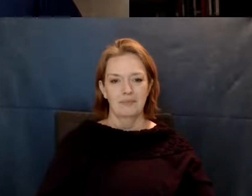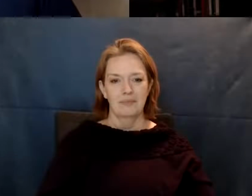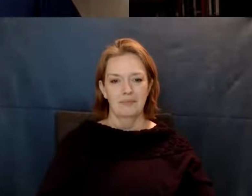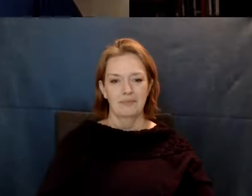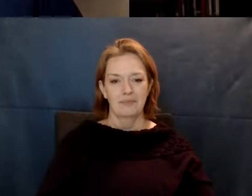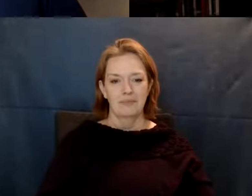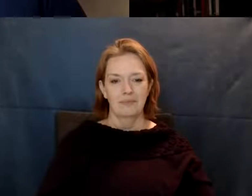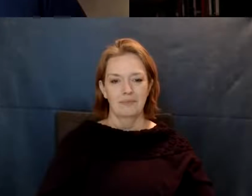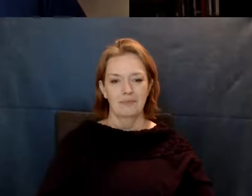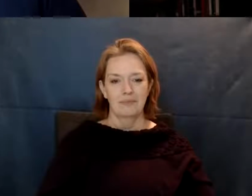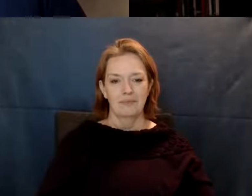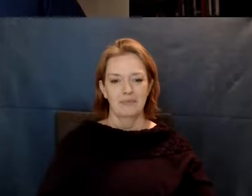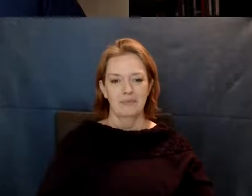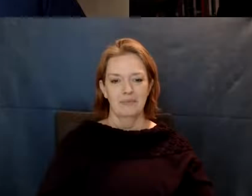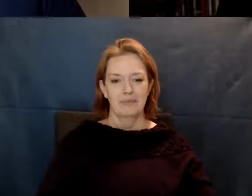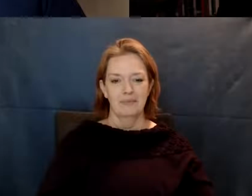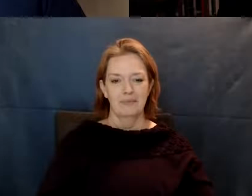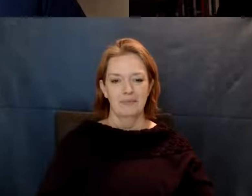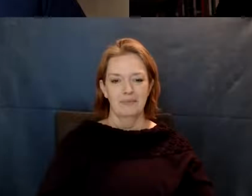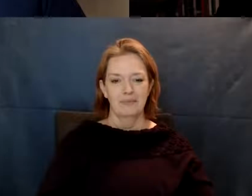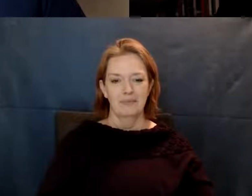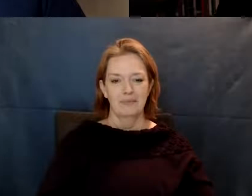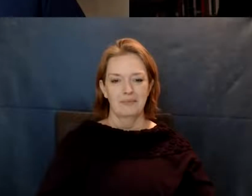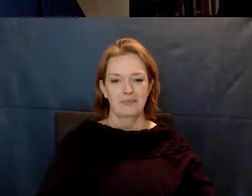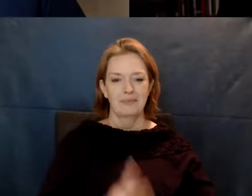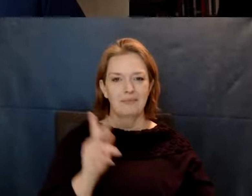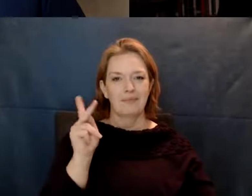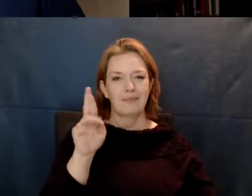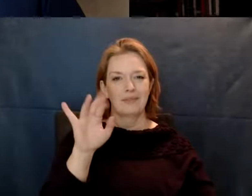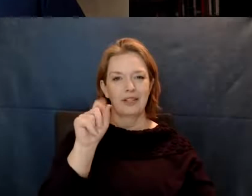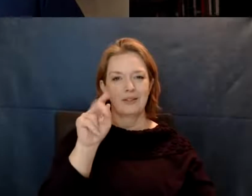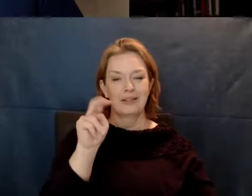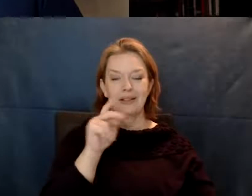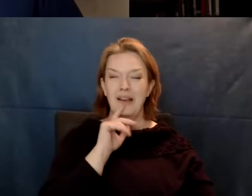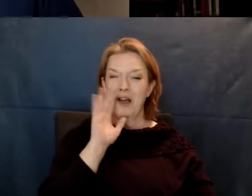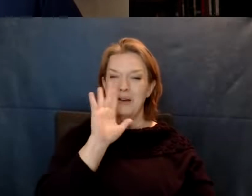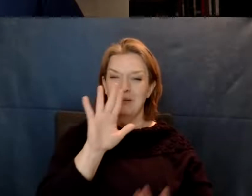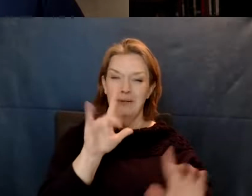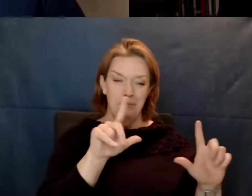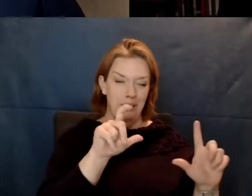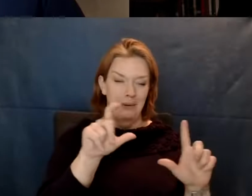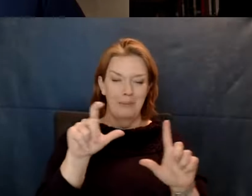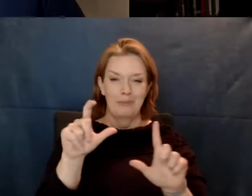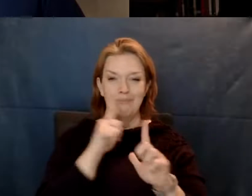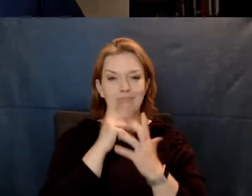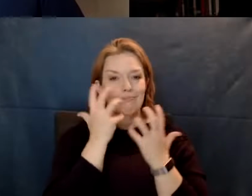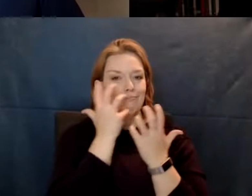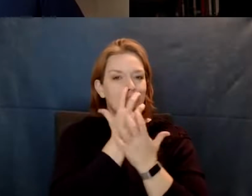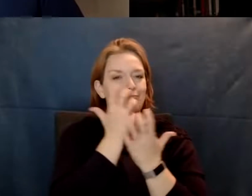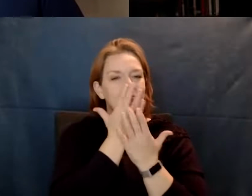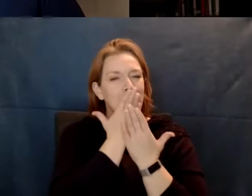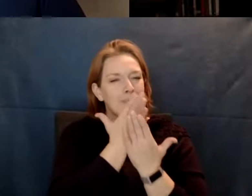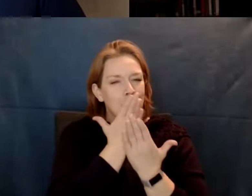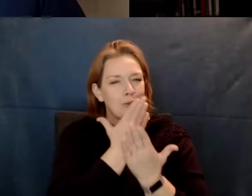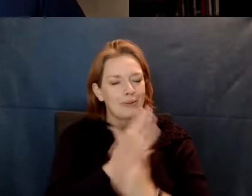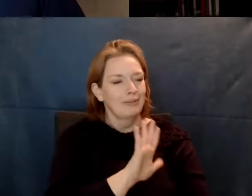K:Those are amazing Jerriod, thank you. J: No, thank you.